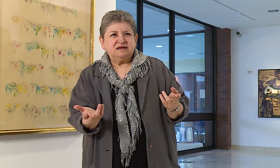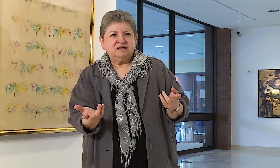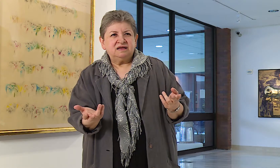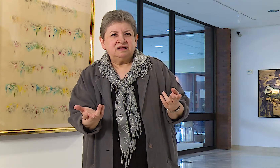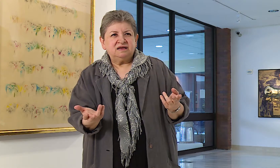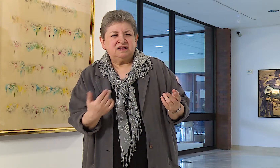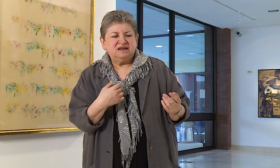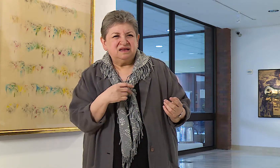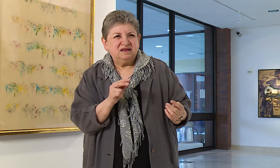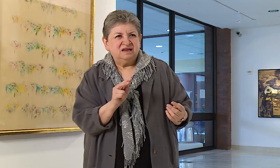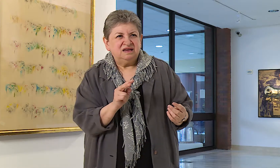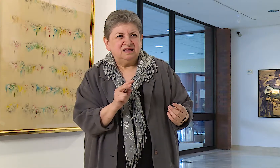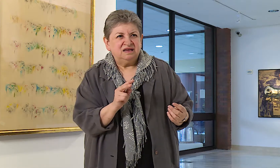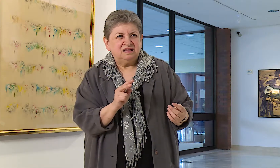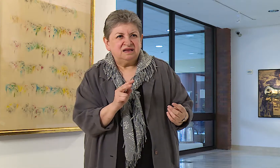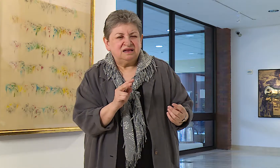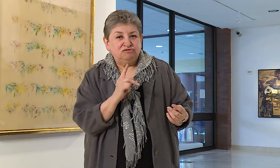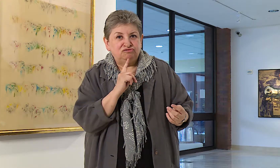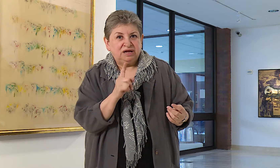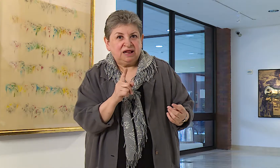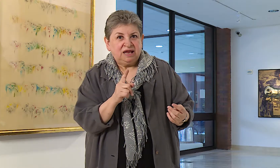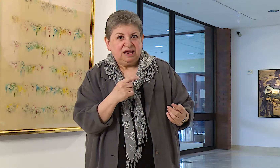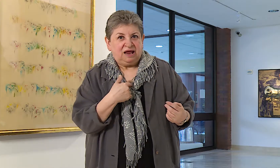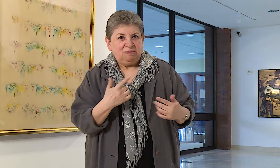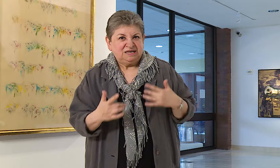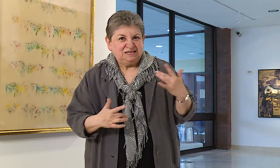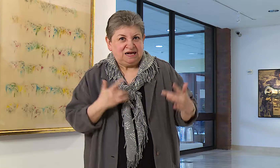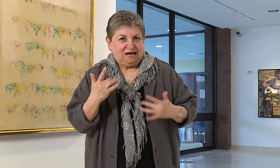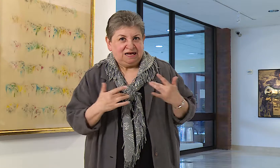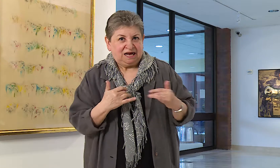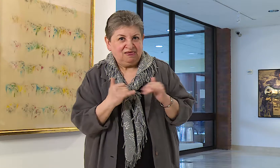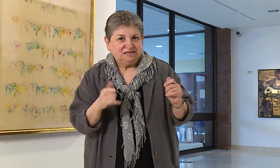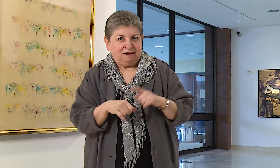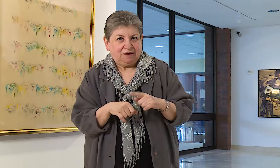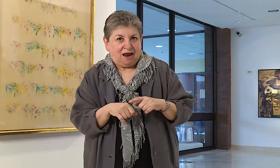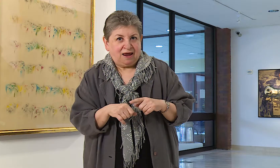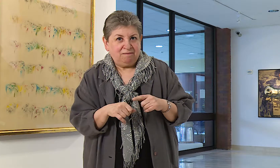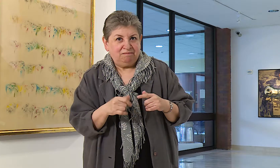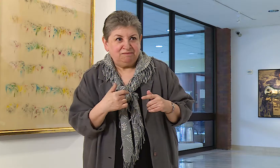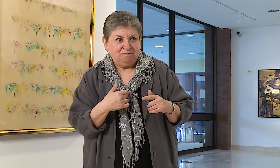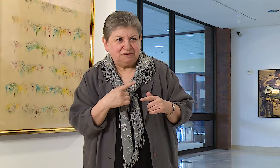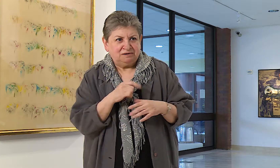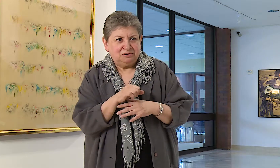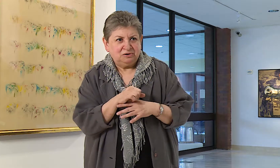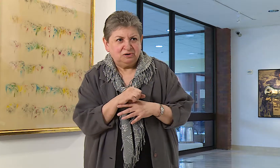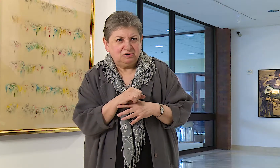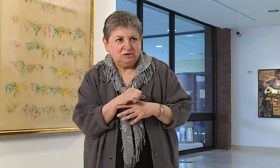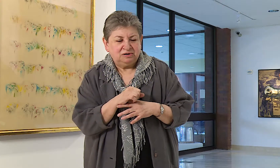in the Executive Director's office. I thought to myself, "What the hell?"